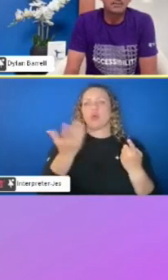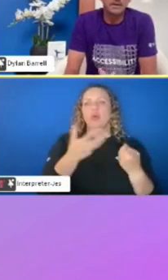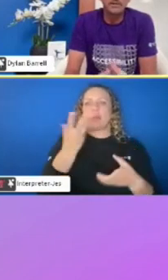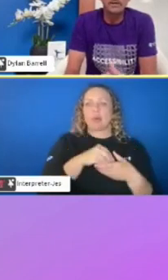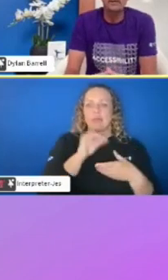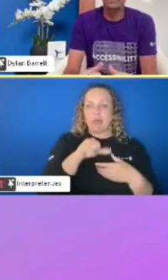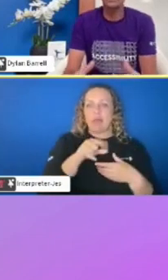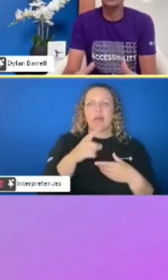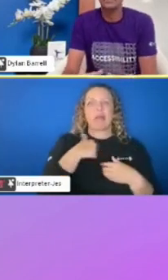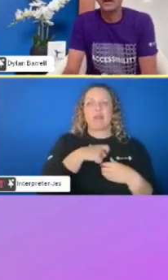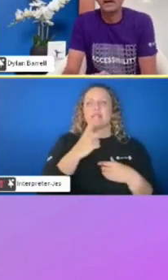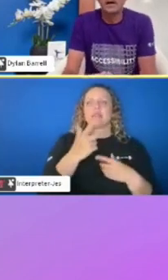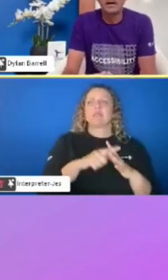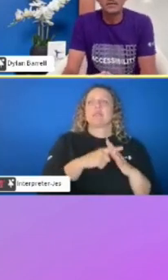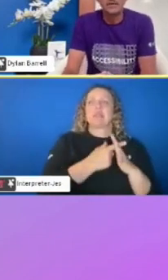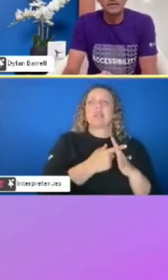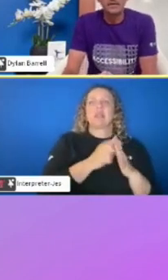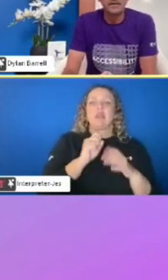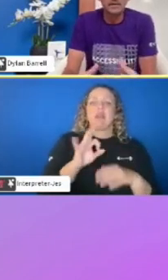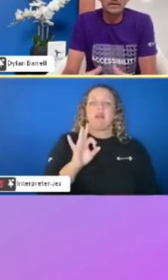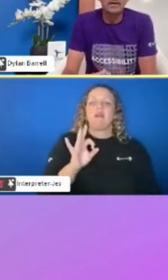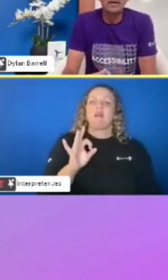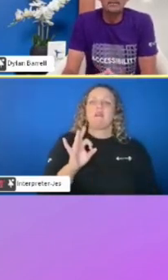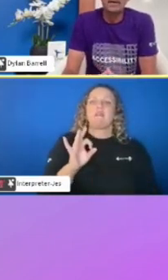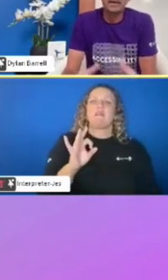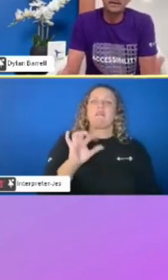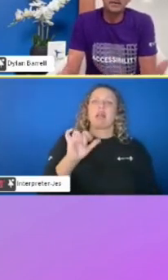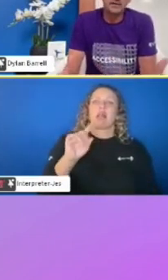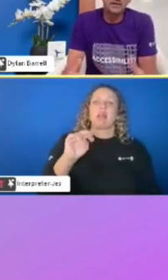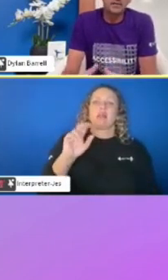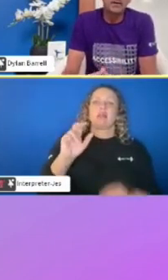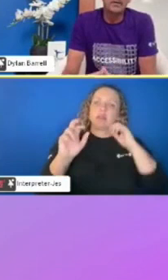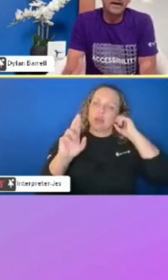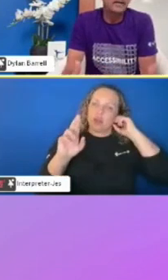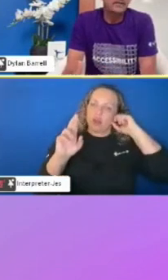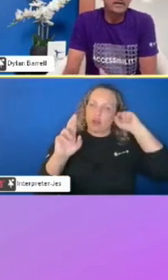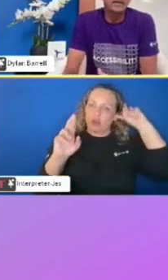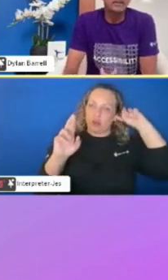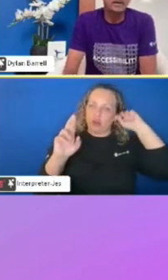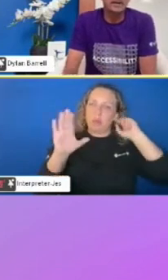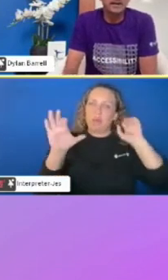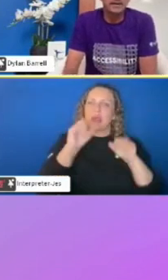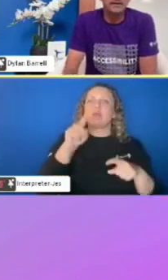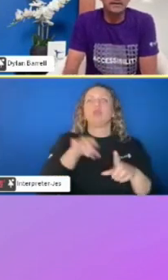But this is the beginning of the linter being able to deal with native accessibility linting.